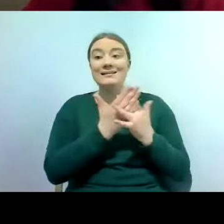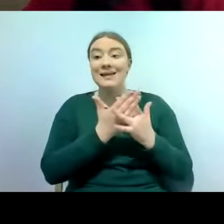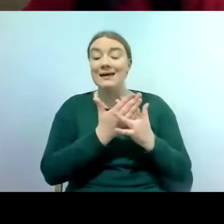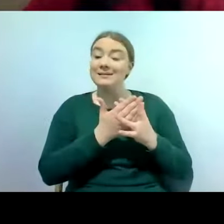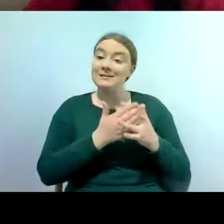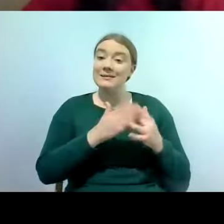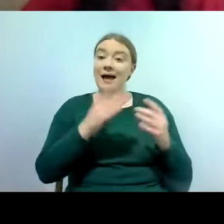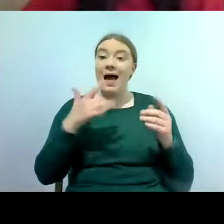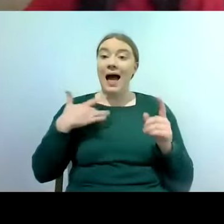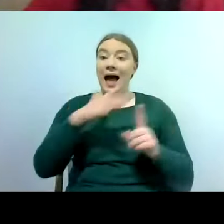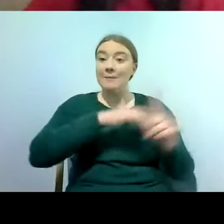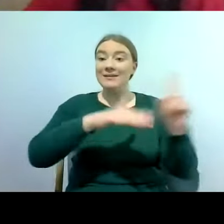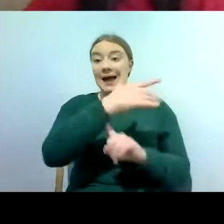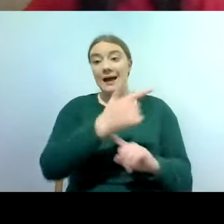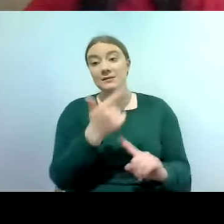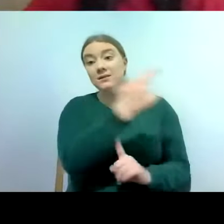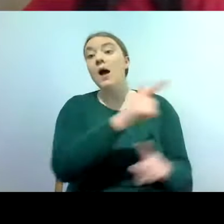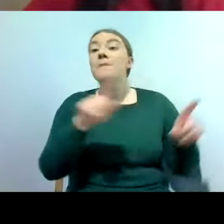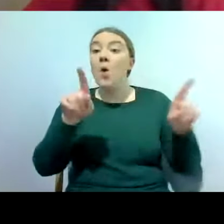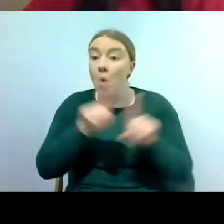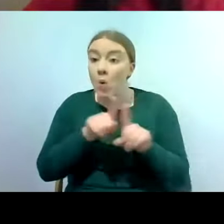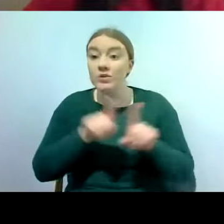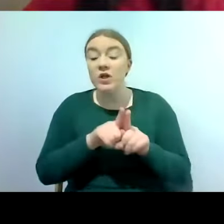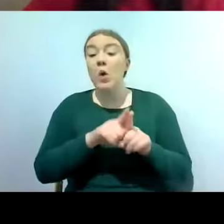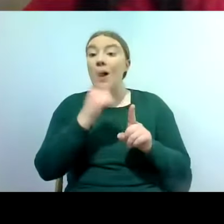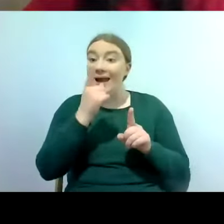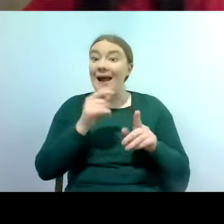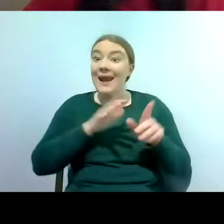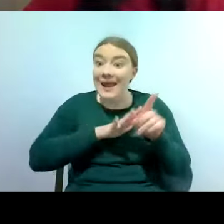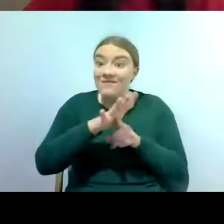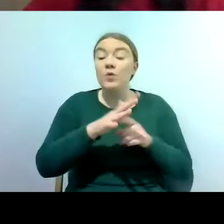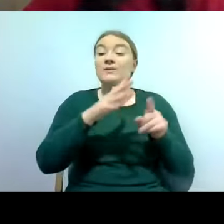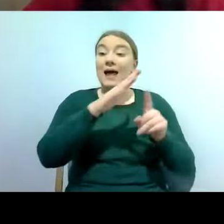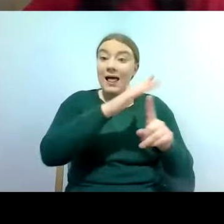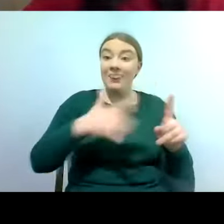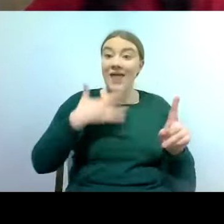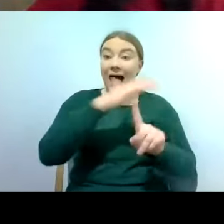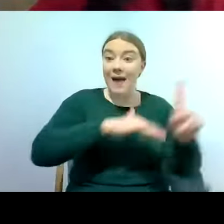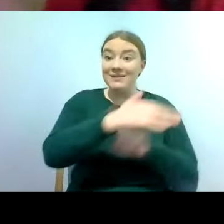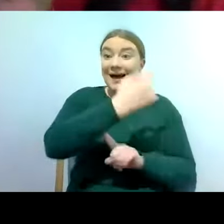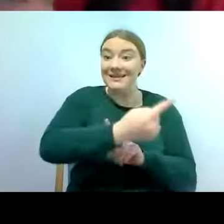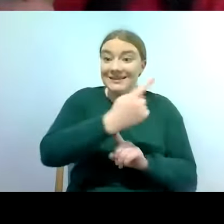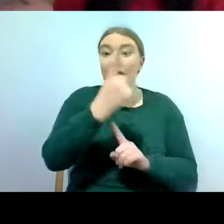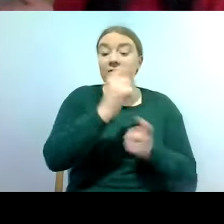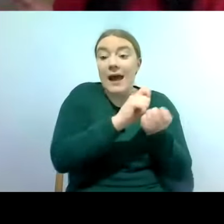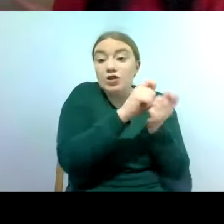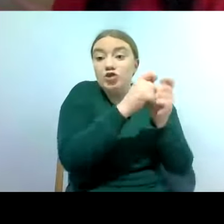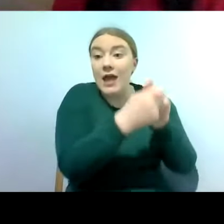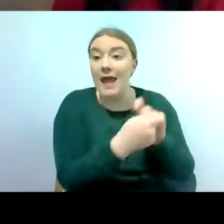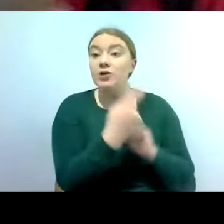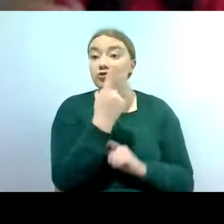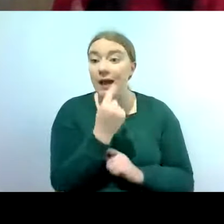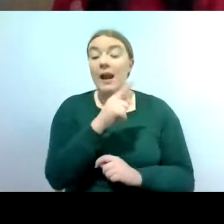type of habitats that are upstream of the weir and that's because the wear increases the depth